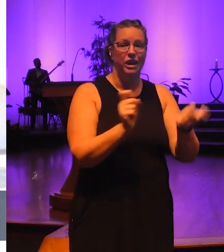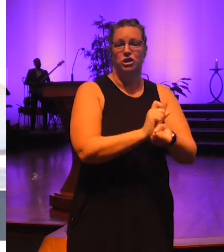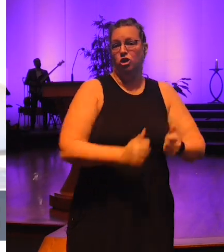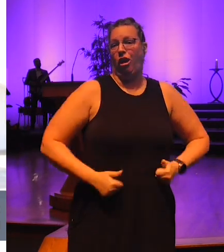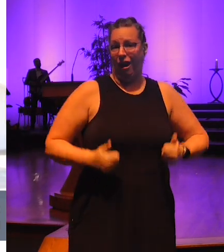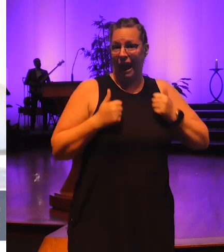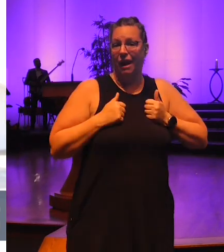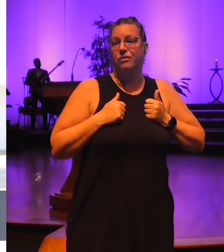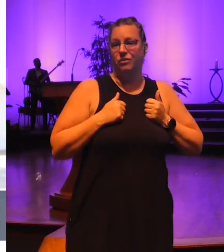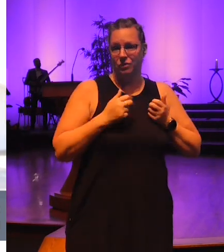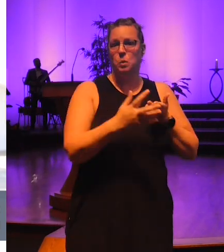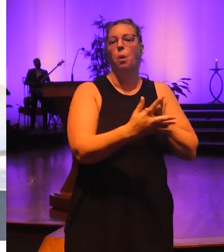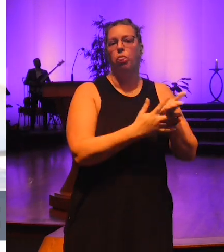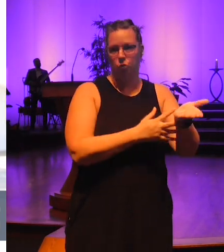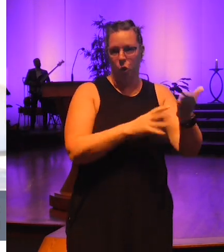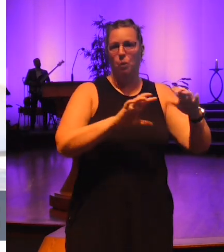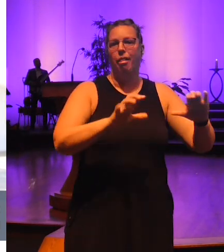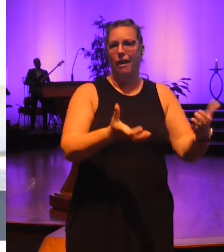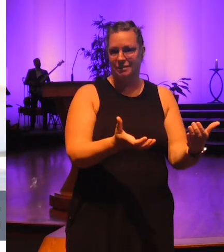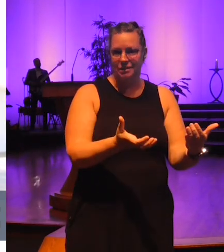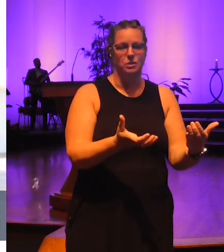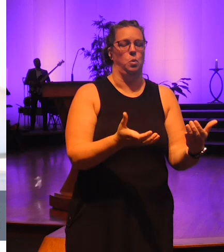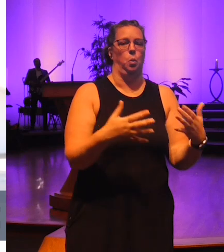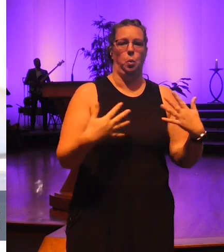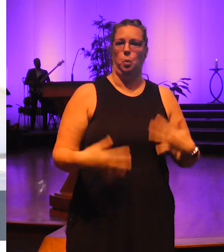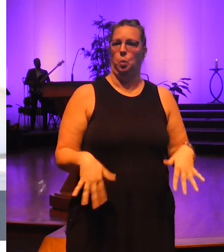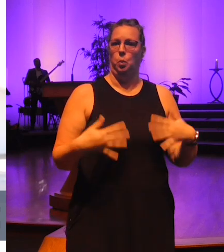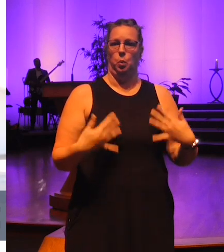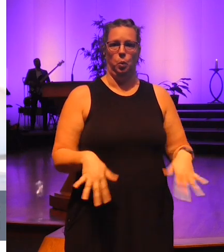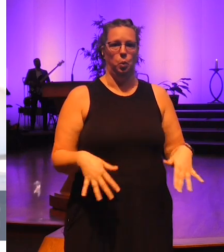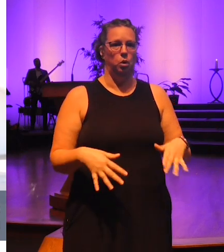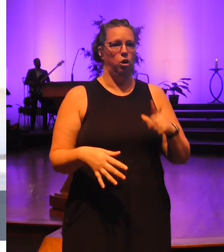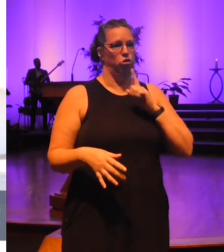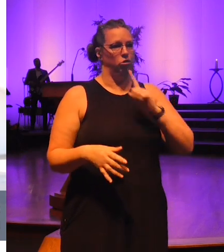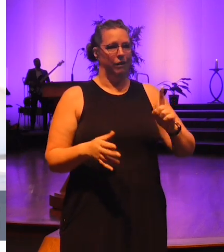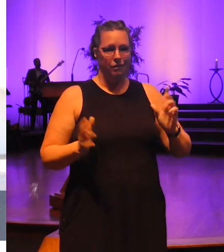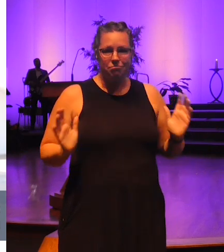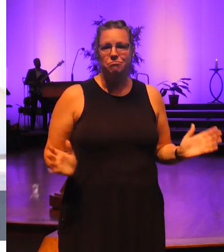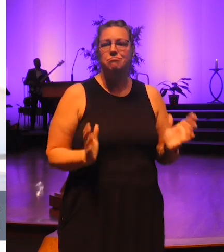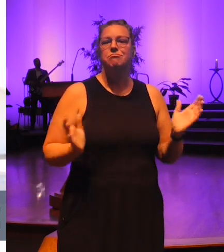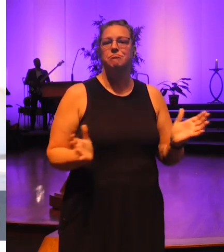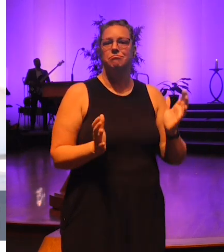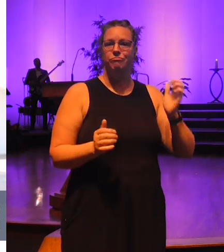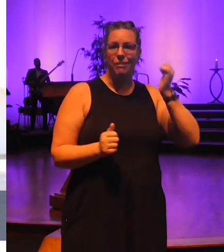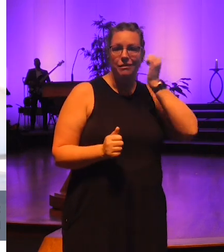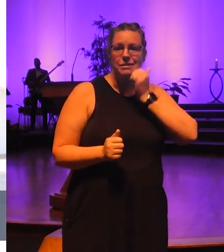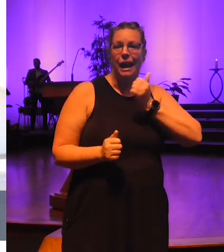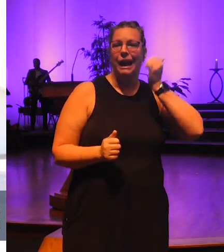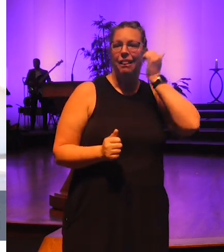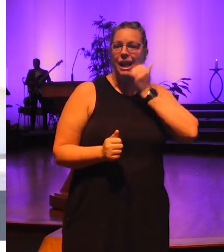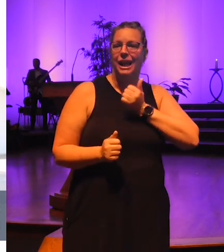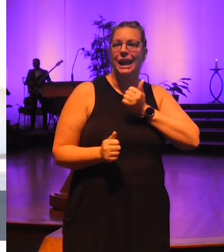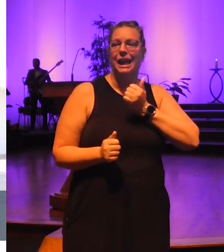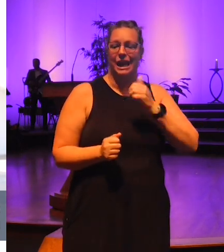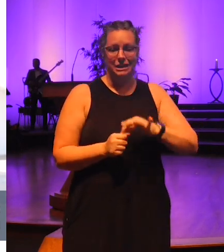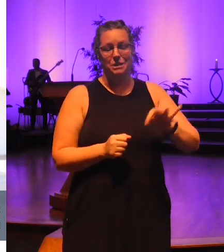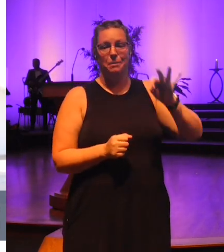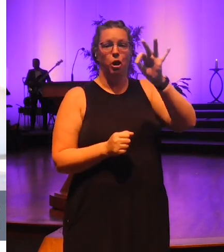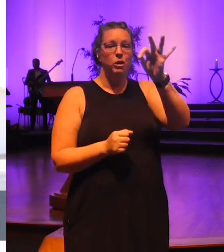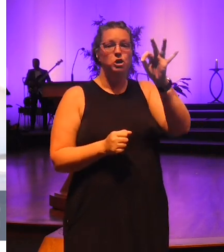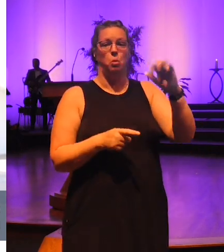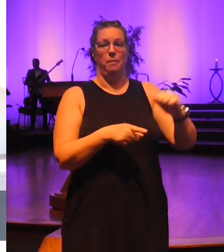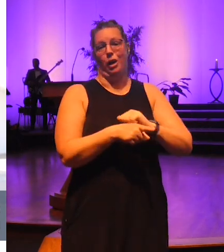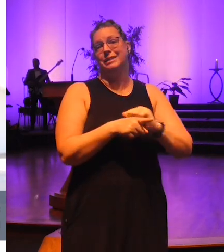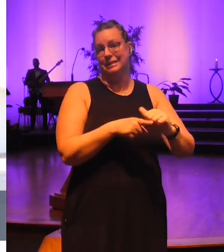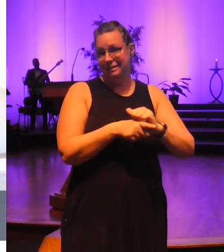class um it's encouraged me to keep uh a daily uh spiritual meditation practice and I just have